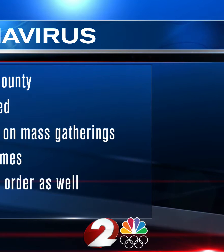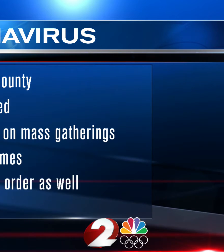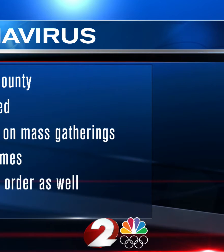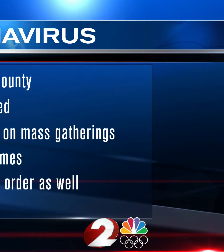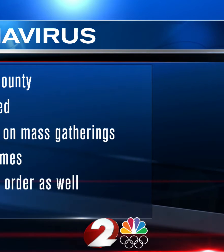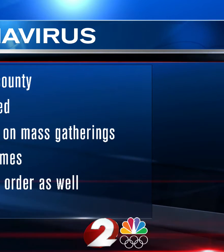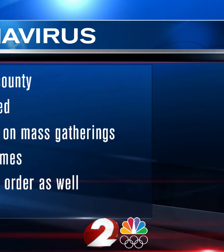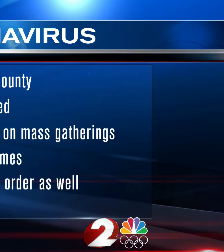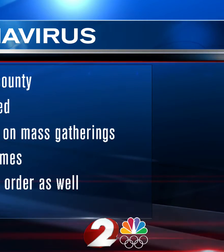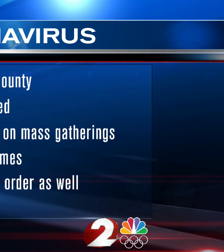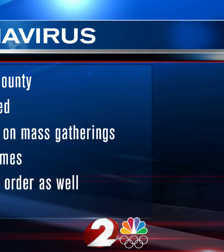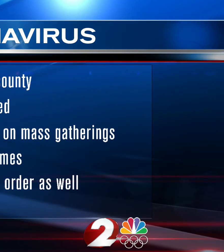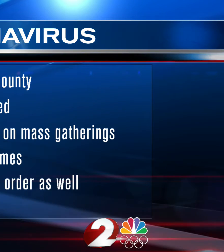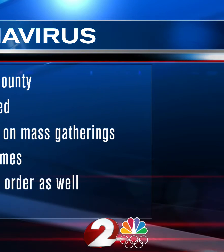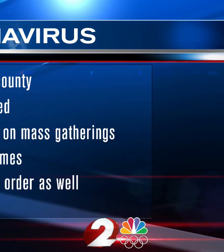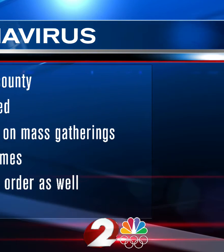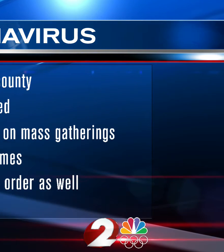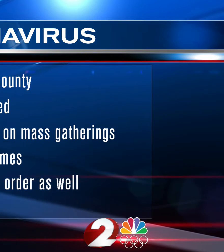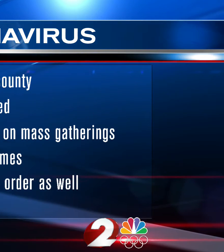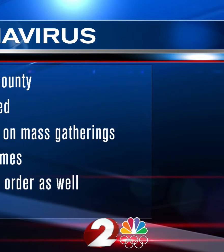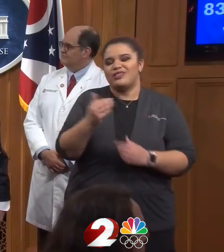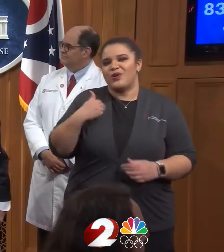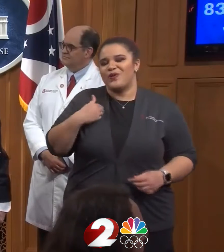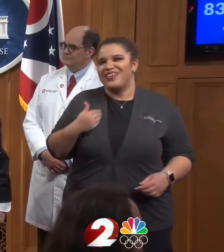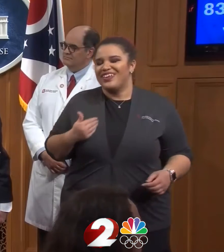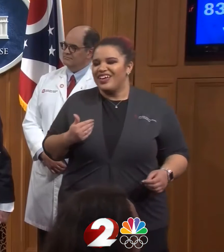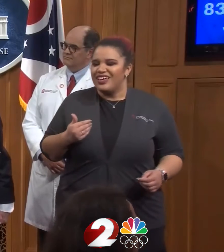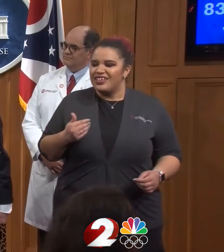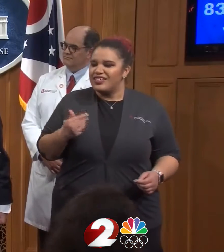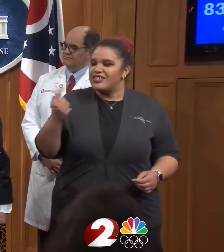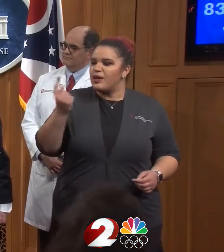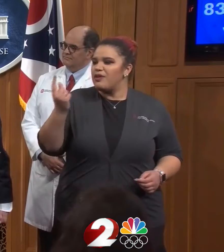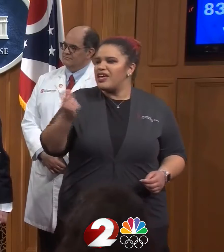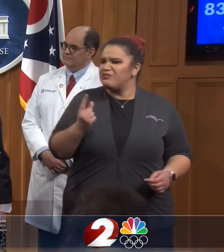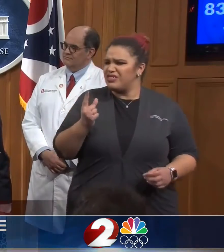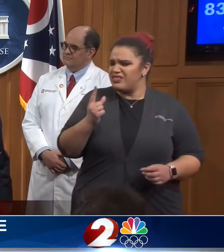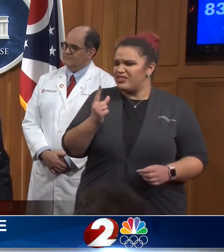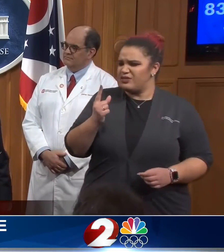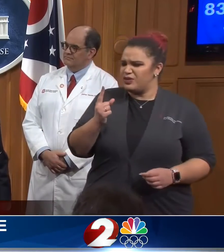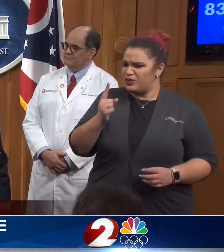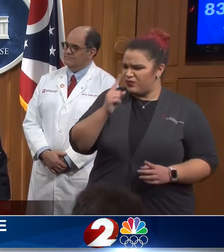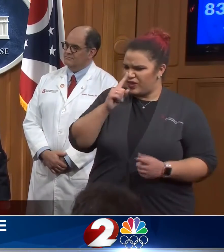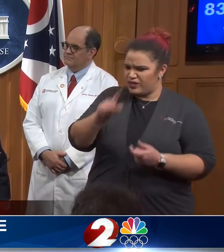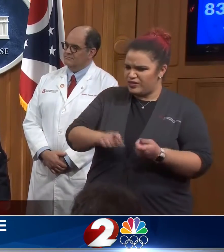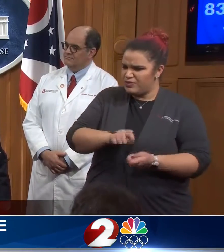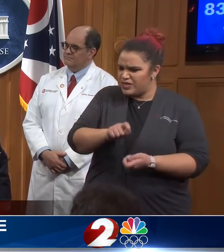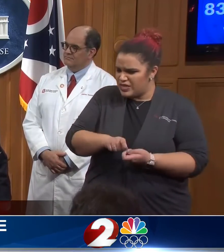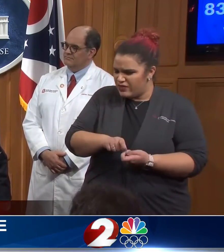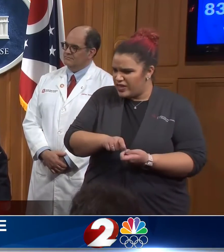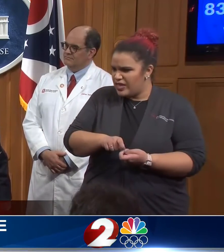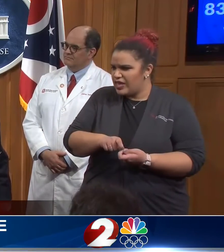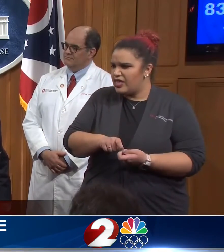DAYS REGARDING MASS GATHERINGS WHICH INCLUDES SPORTING EVENTS. THIS WILL IMPACT WITH THE FIRST FOUR WHICH WILL LIKELY BE PLAYED IN FRONT OF AN EMPTY ARENA NEXT